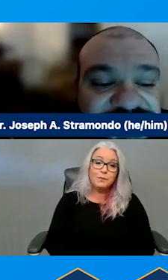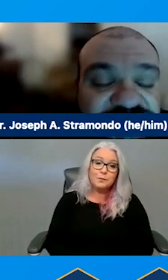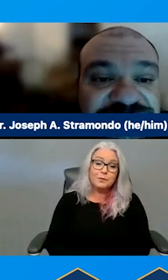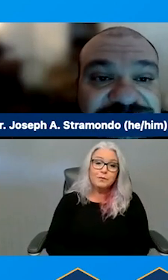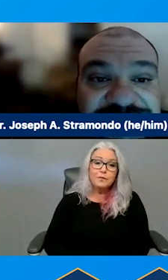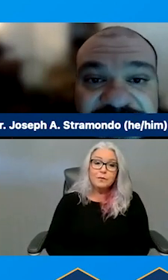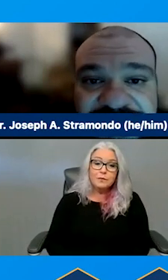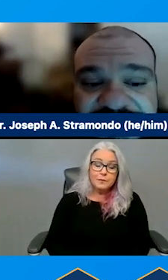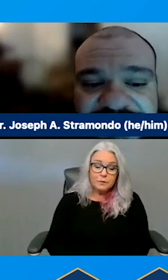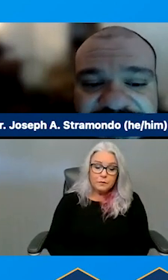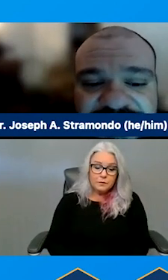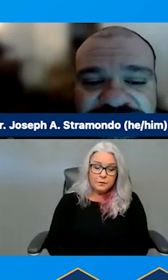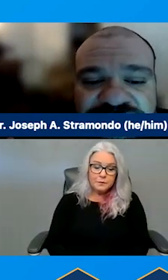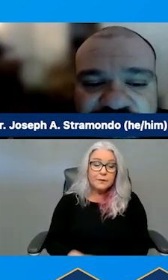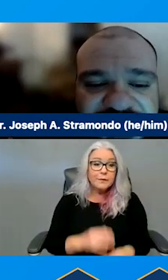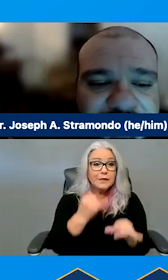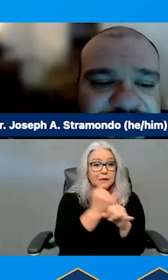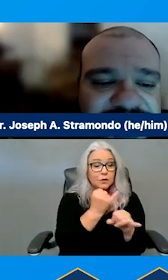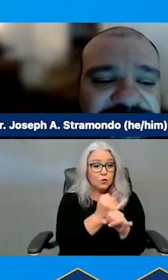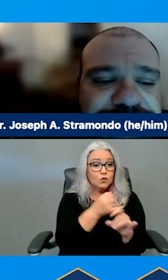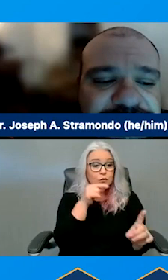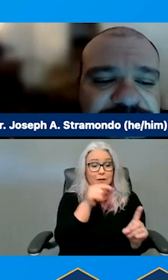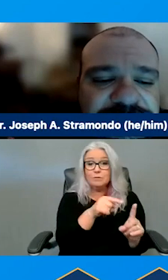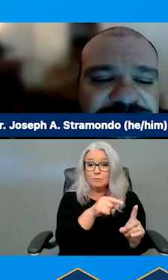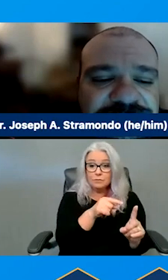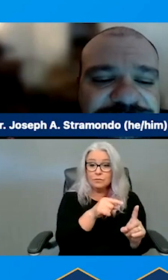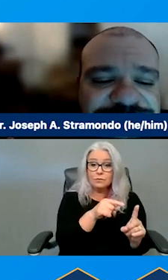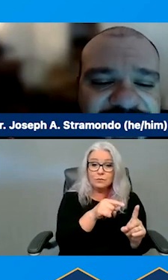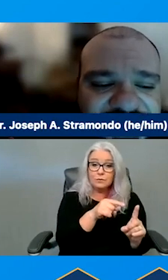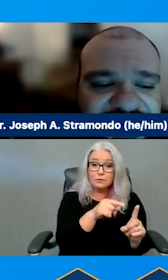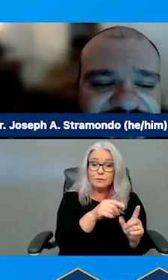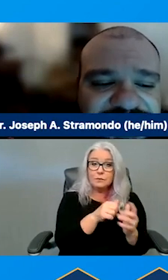I want to suggest that institutionalization should not